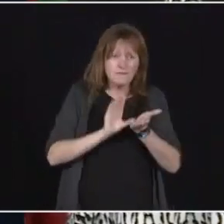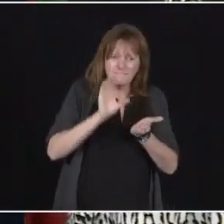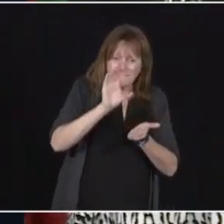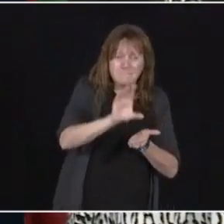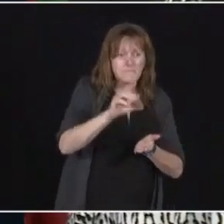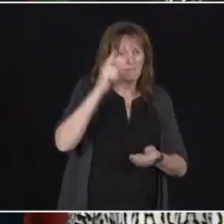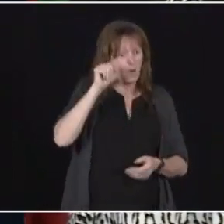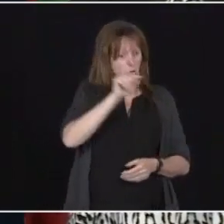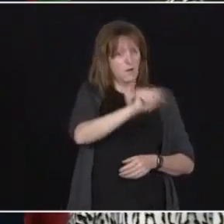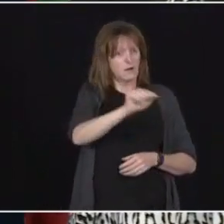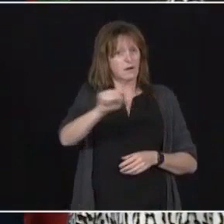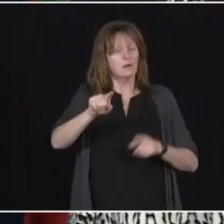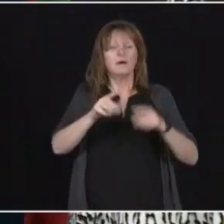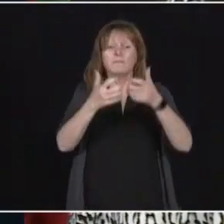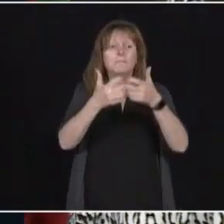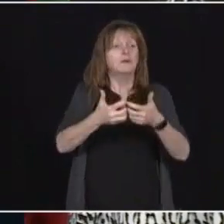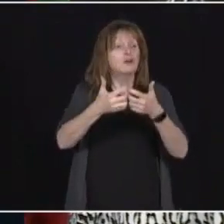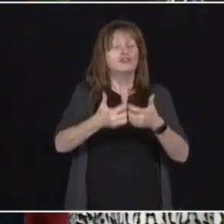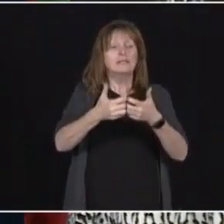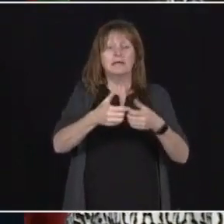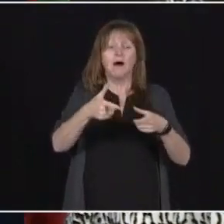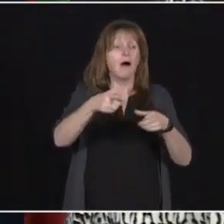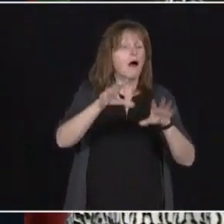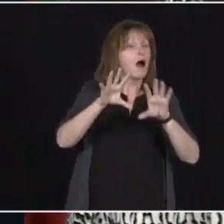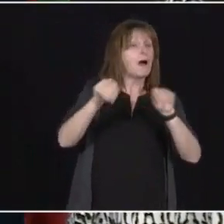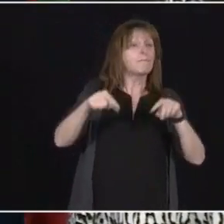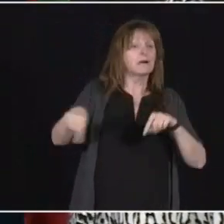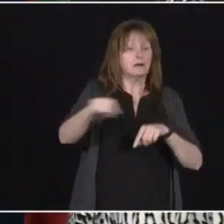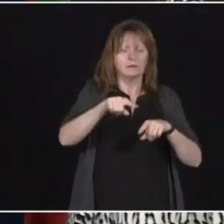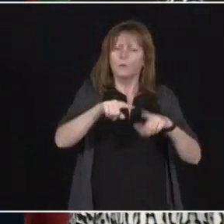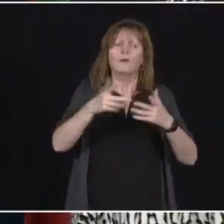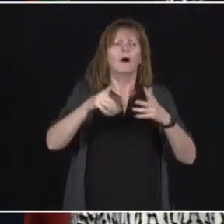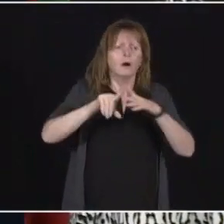to ramp up the production of PPE.